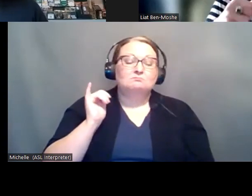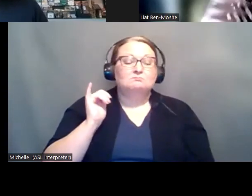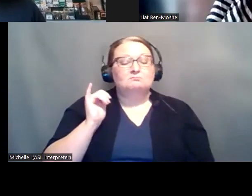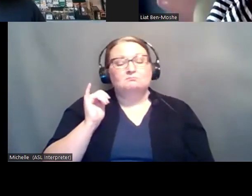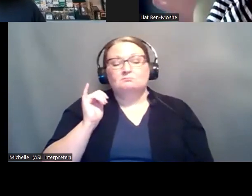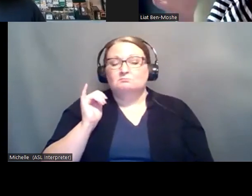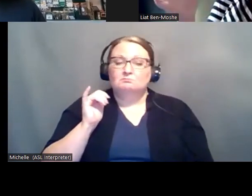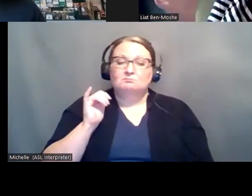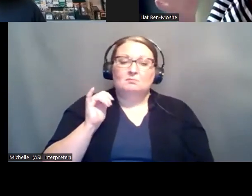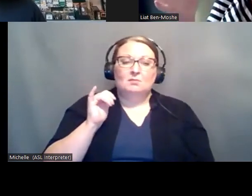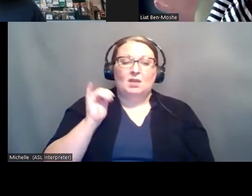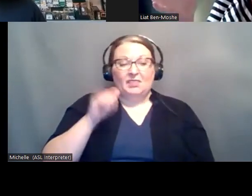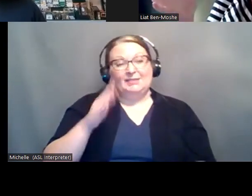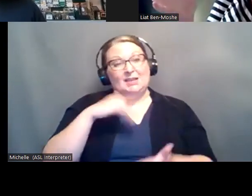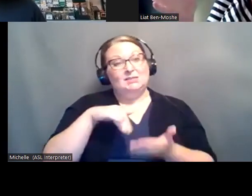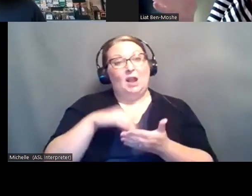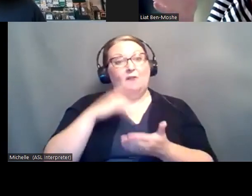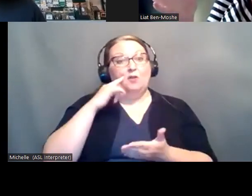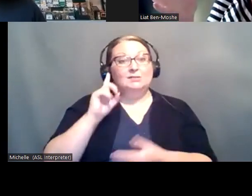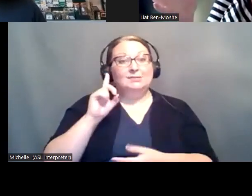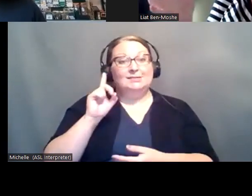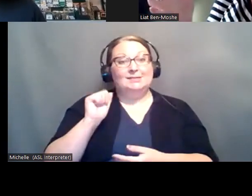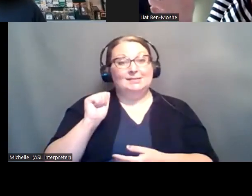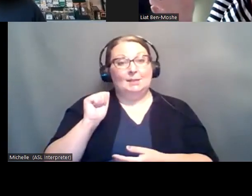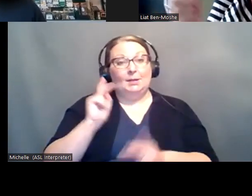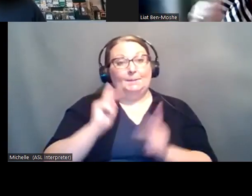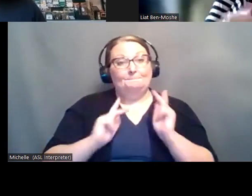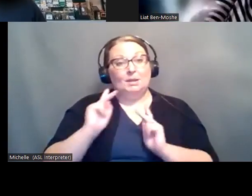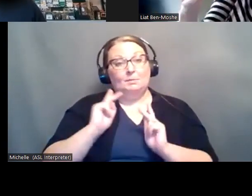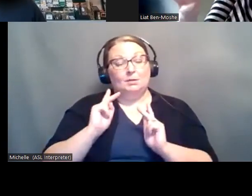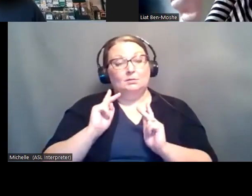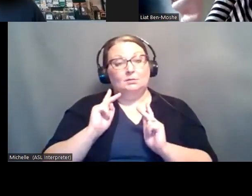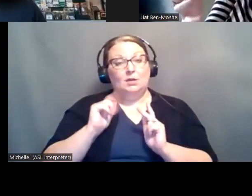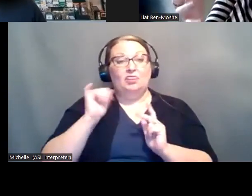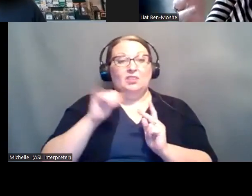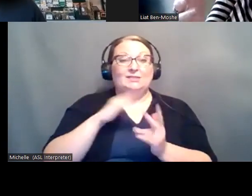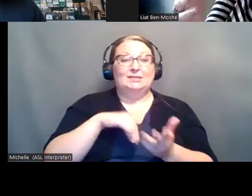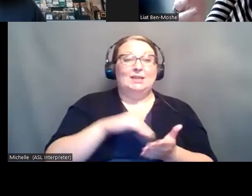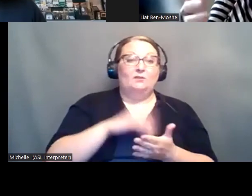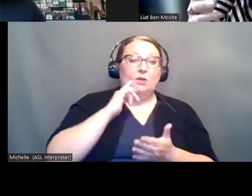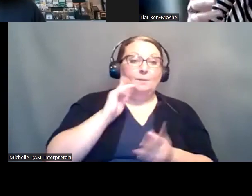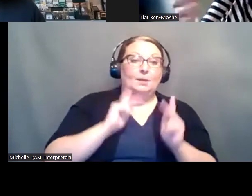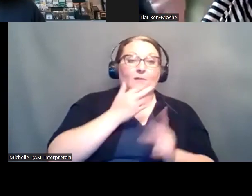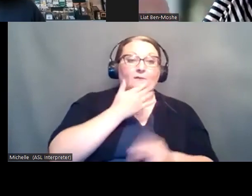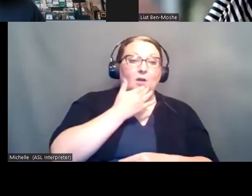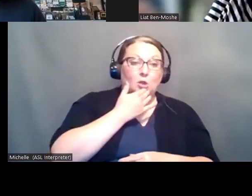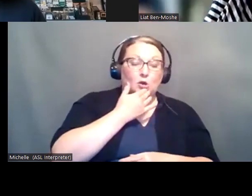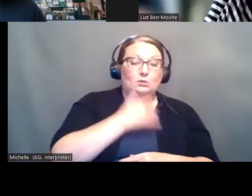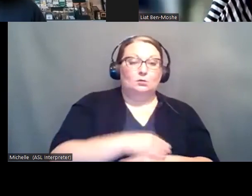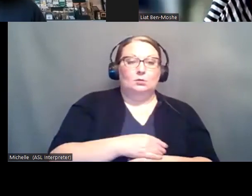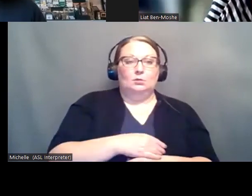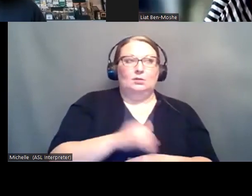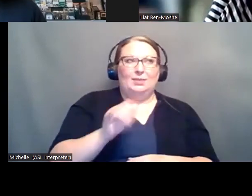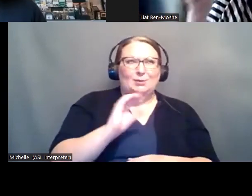this is a center for disabled people, this is a center for people of color as if there's no people of color who are disabled